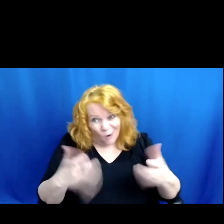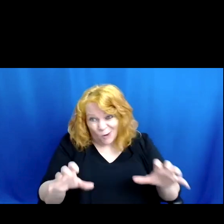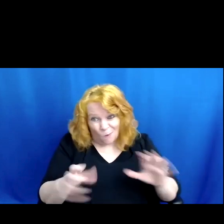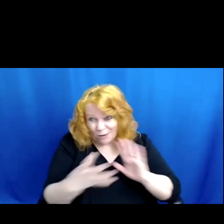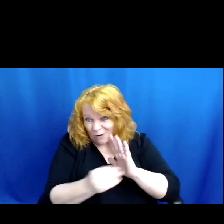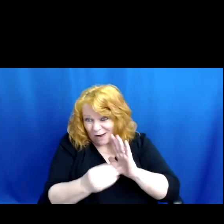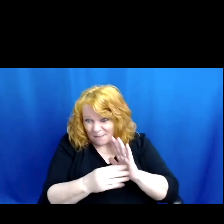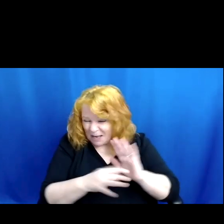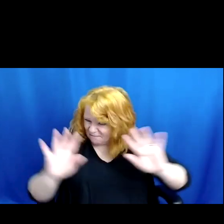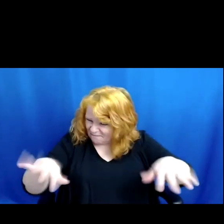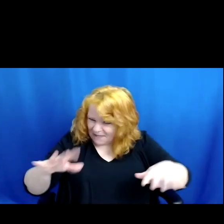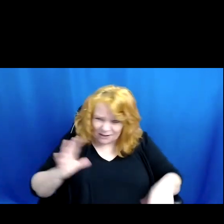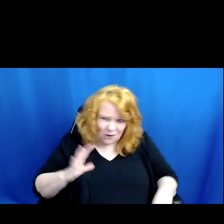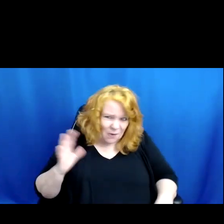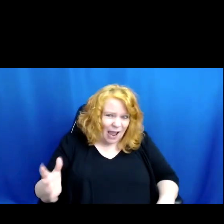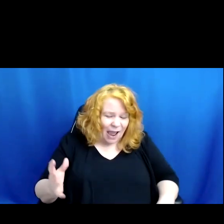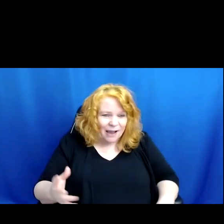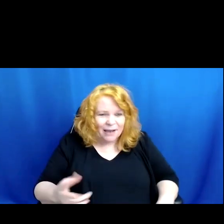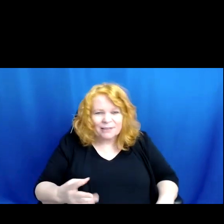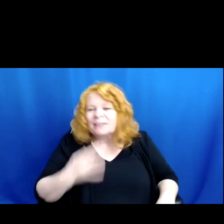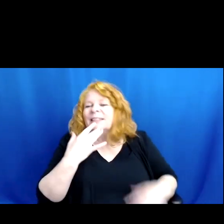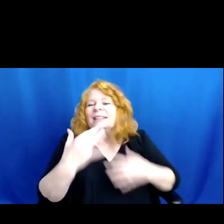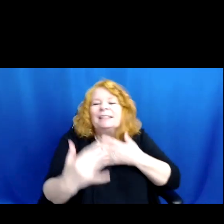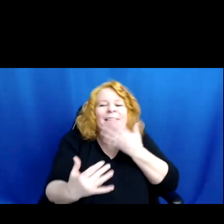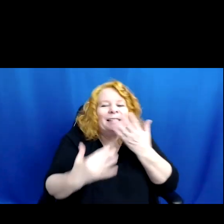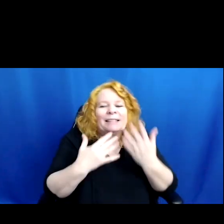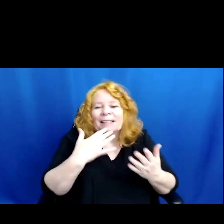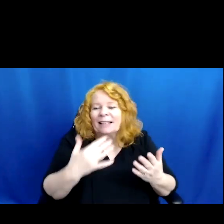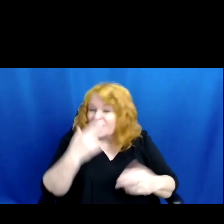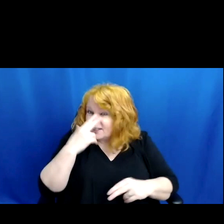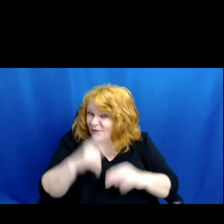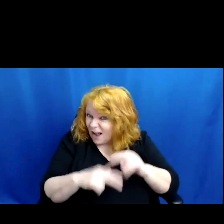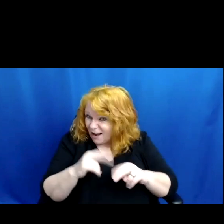It’s okay, just join it. It's just about having fun. So this is how it goes.